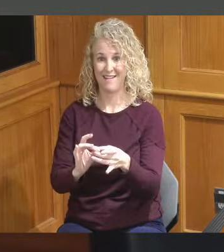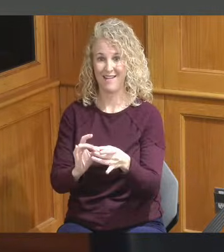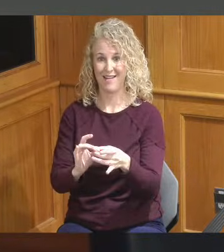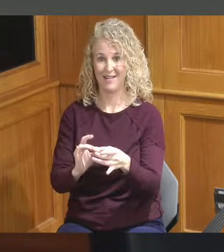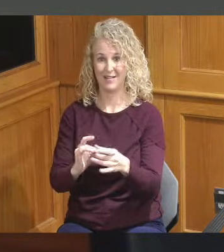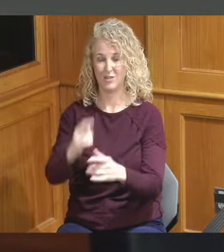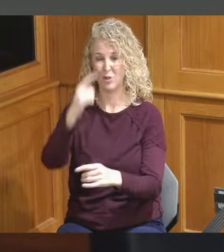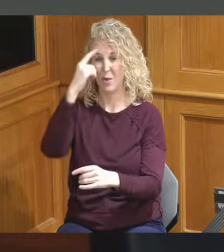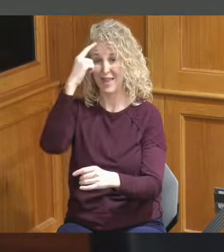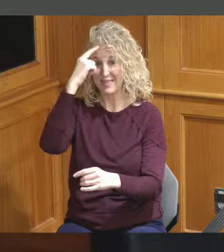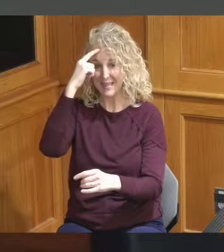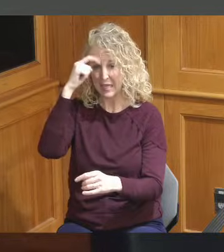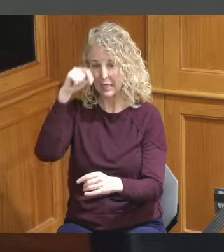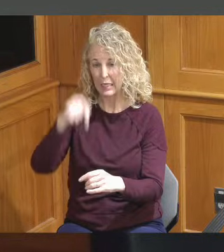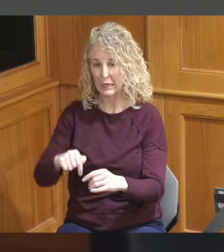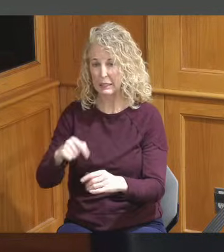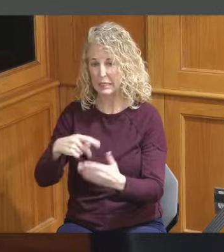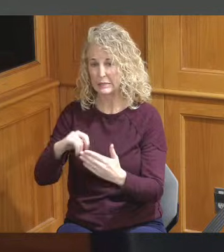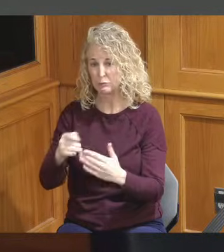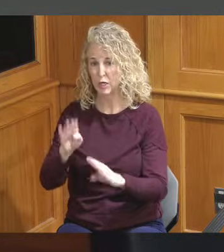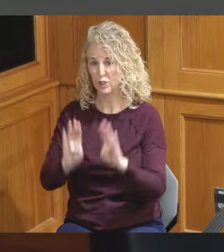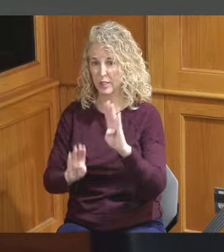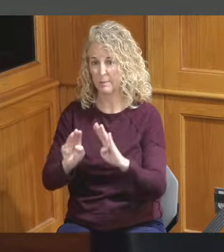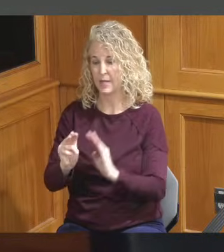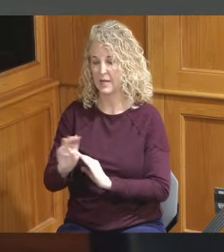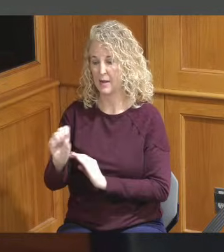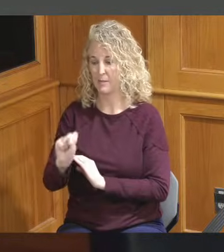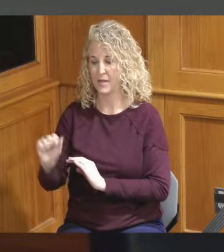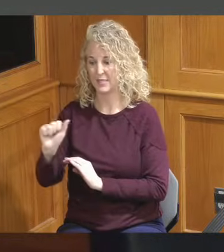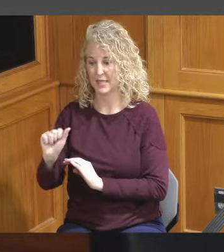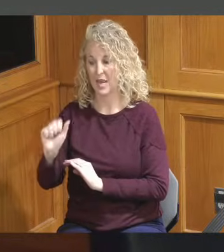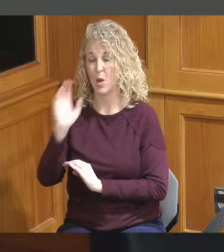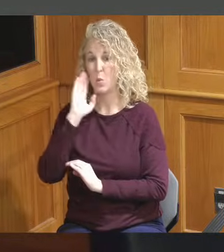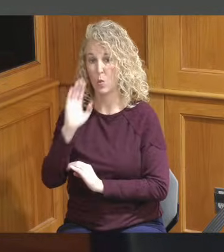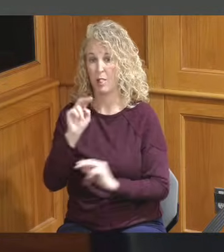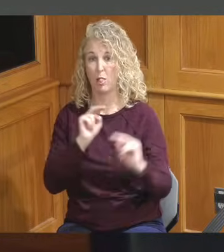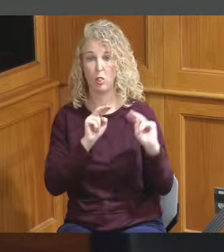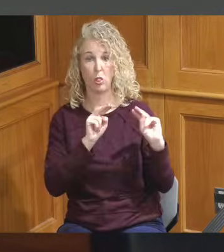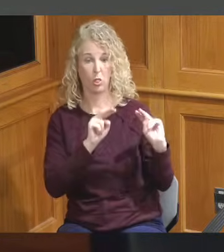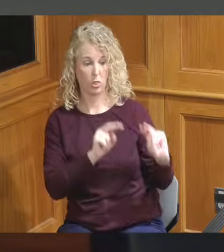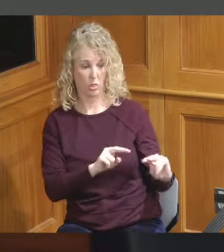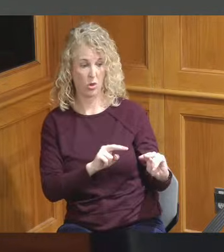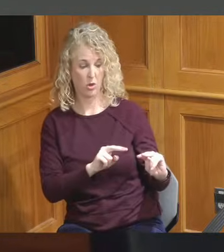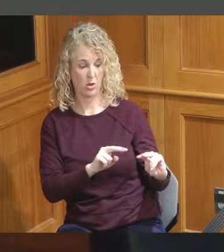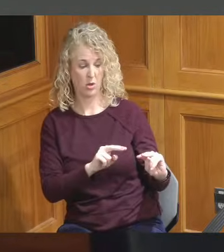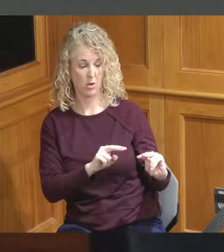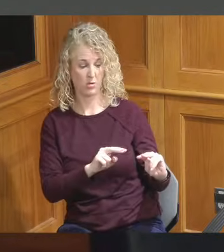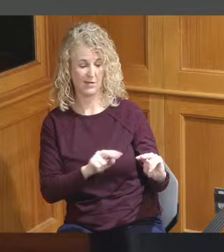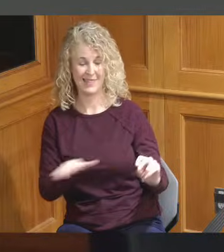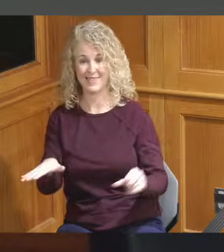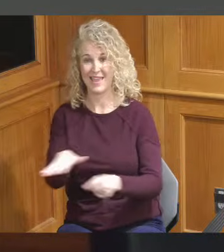was bid in a way that MSA who will be conducting that is going to look at the areas of integration